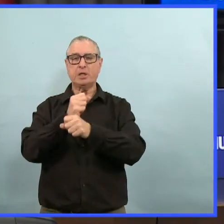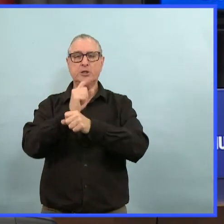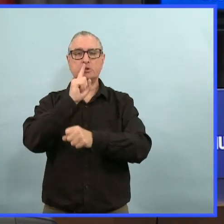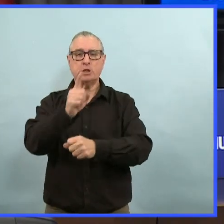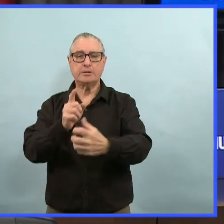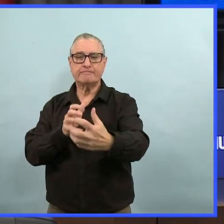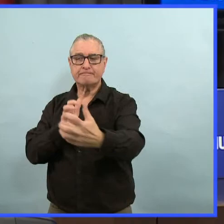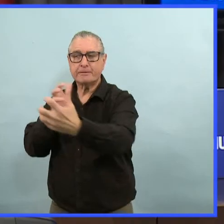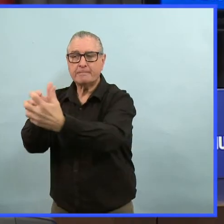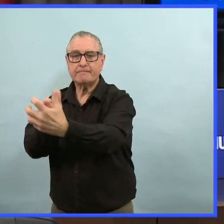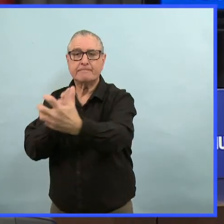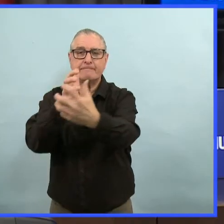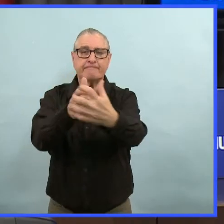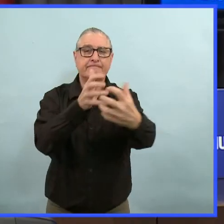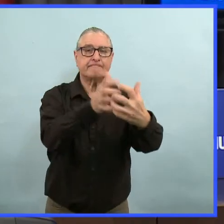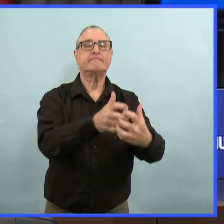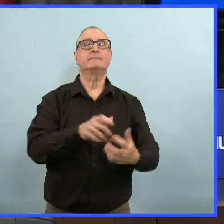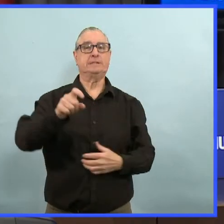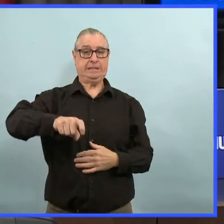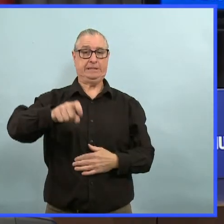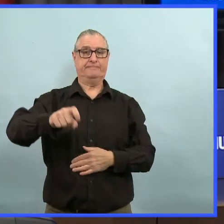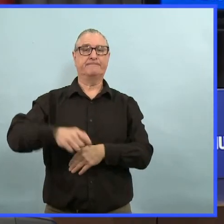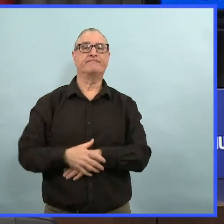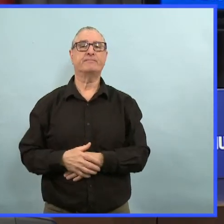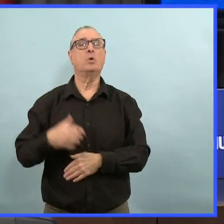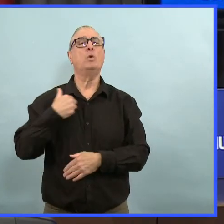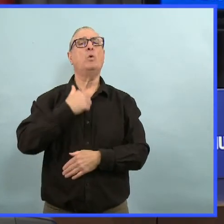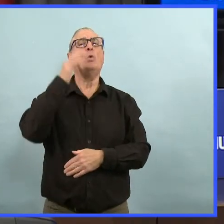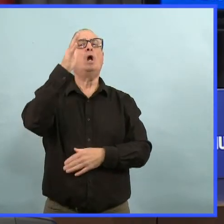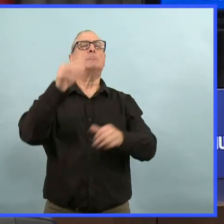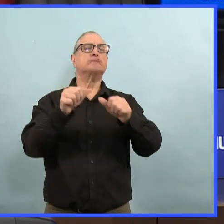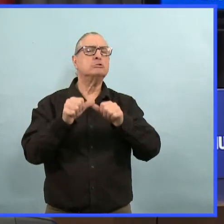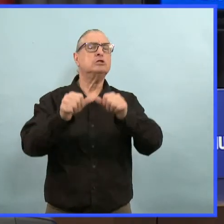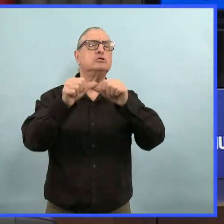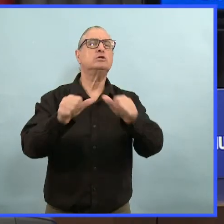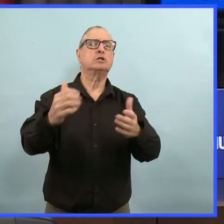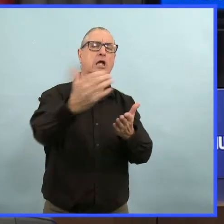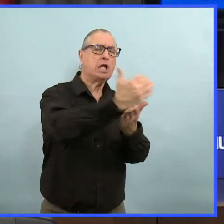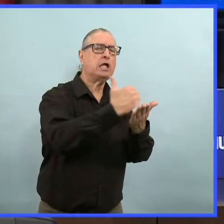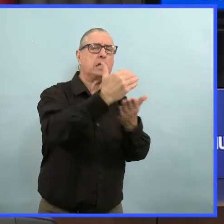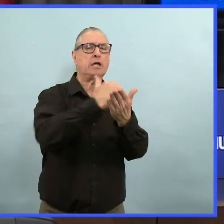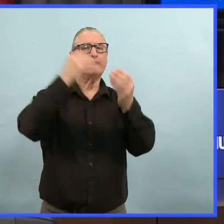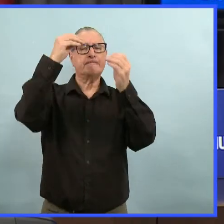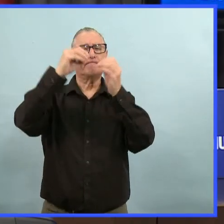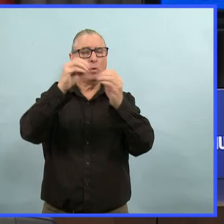expect in the coming weeks we're monitoring the key indicators of covet transmission